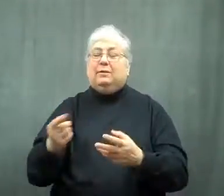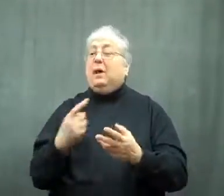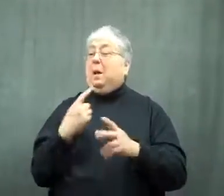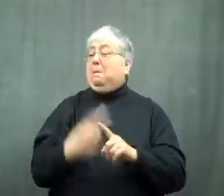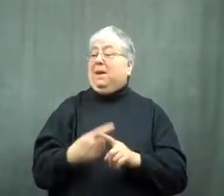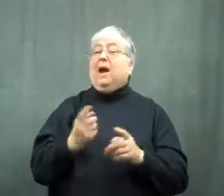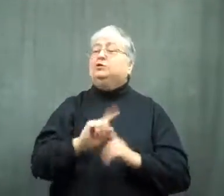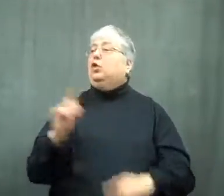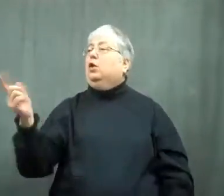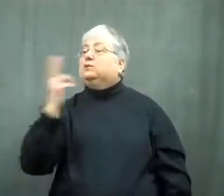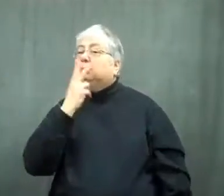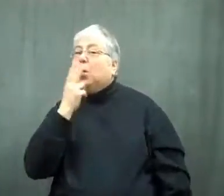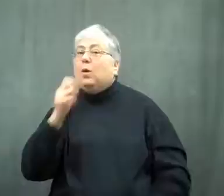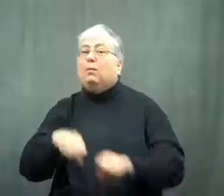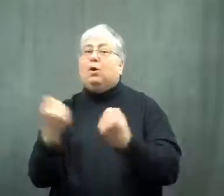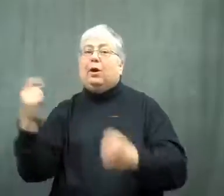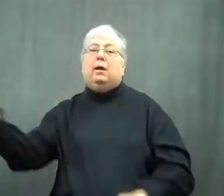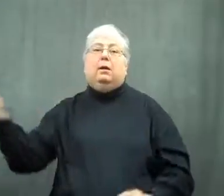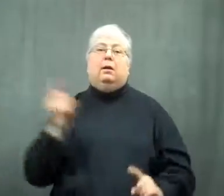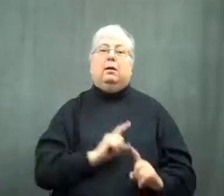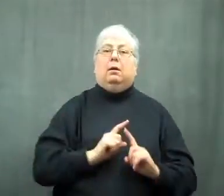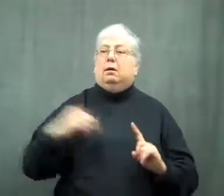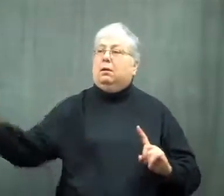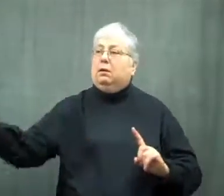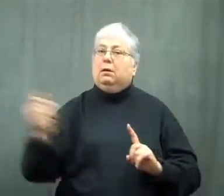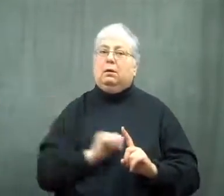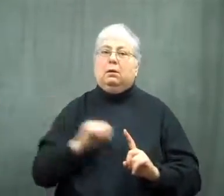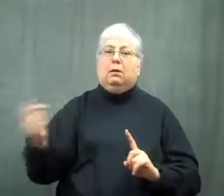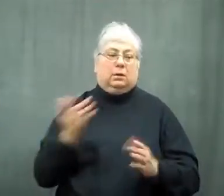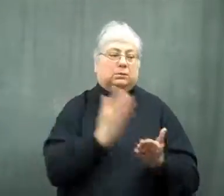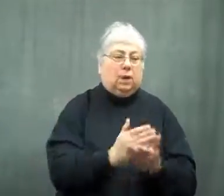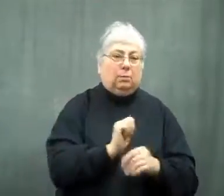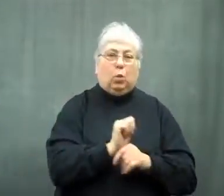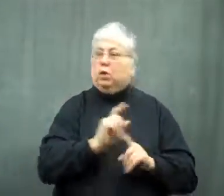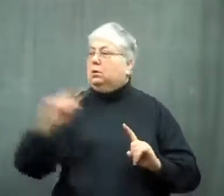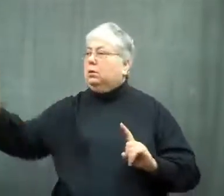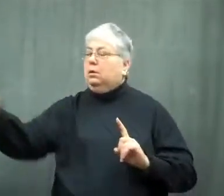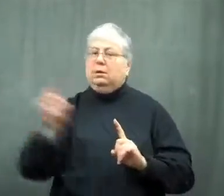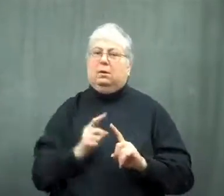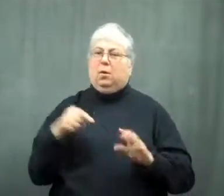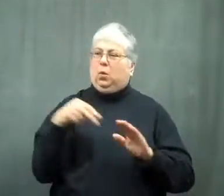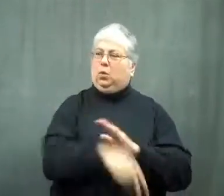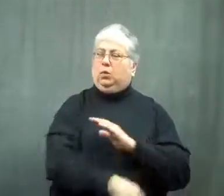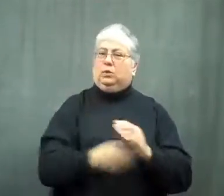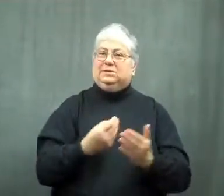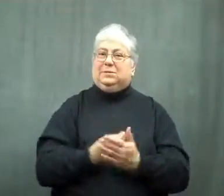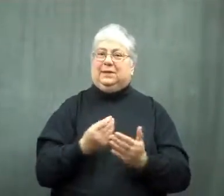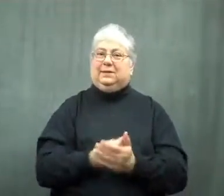in addition to lost time working when smokers take their breaks. It costs.